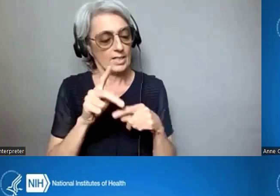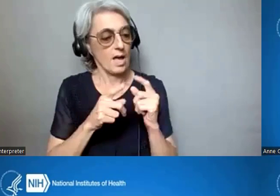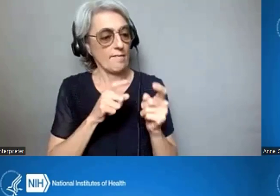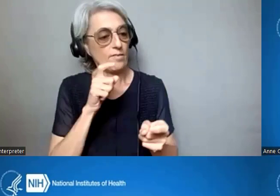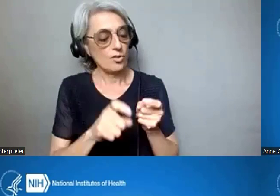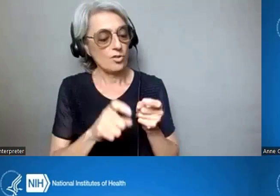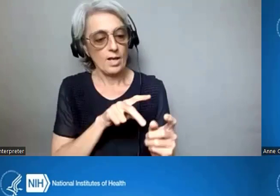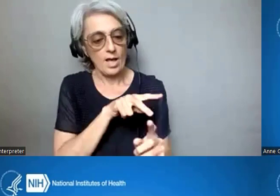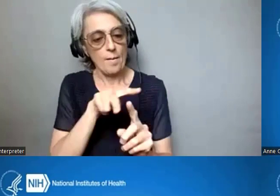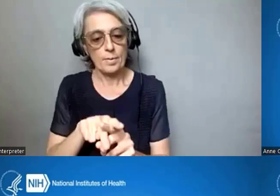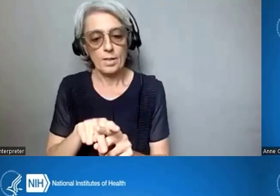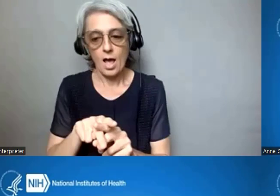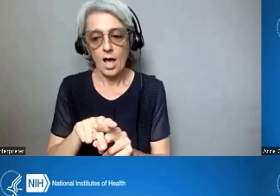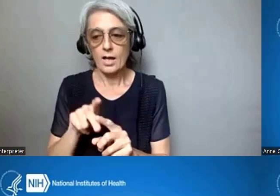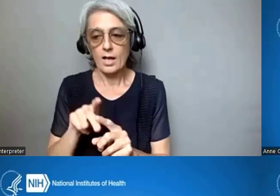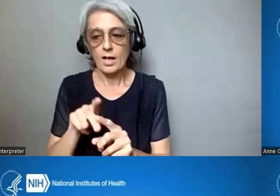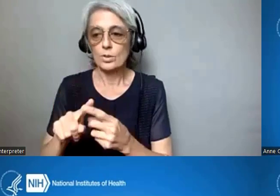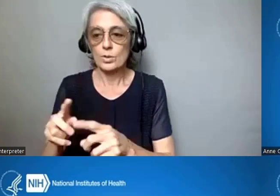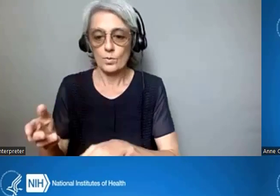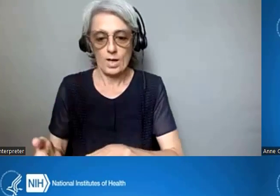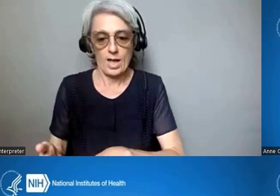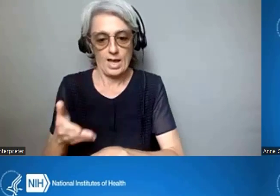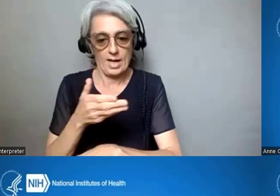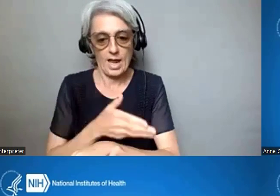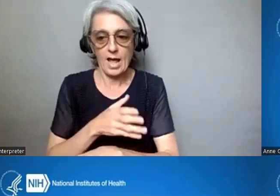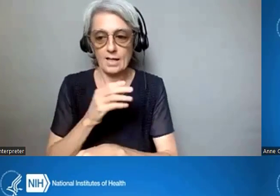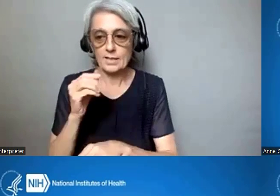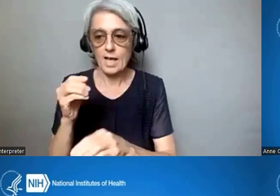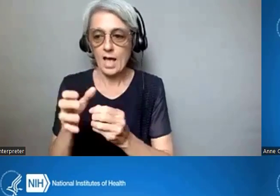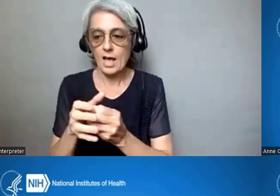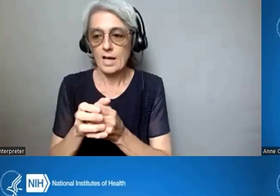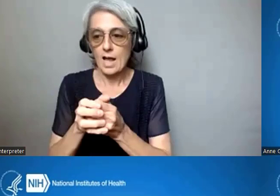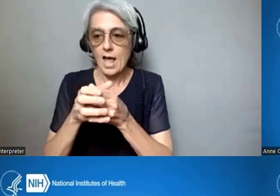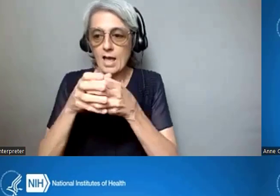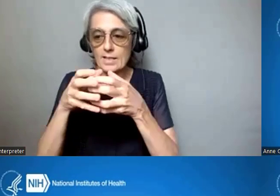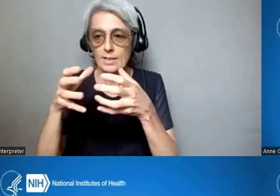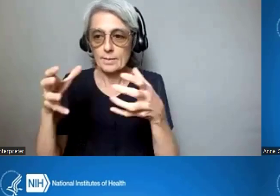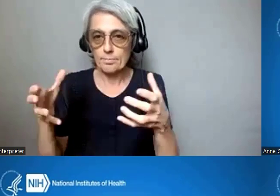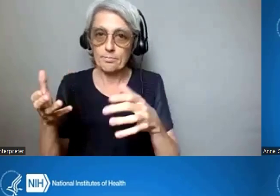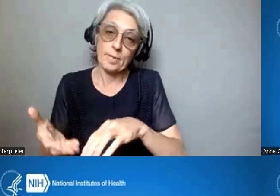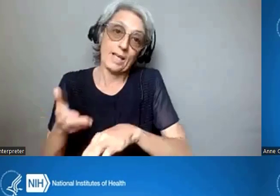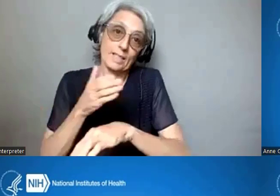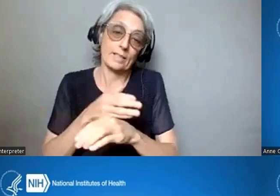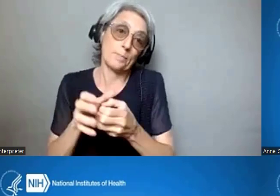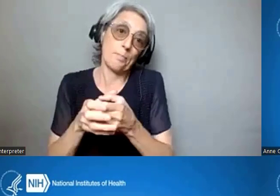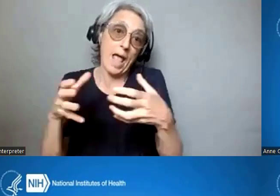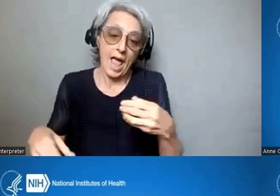to enhance an expanse of specific skills and educational training?"